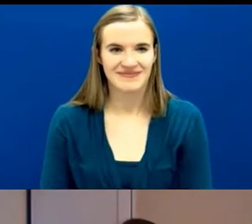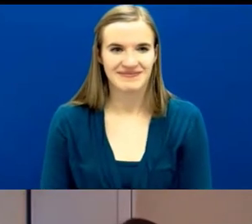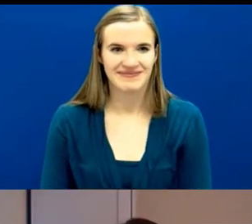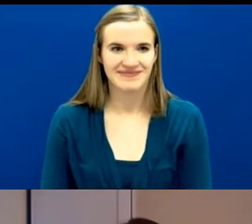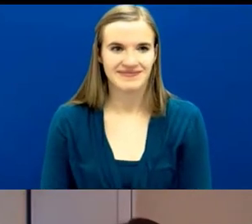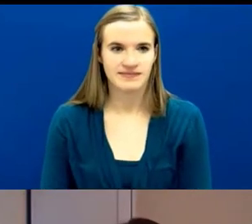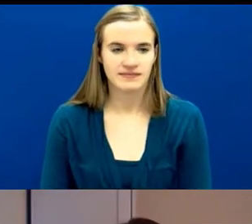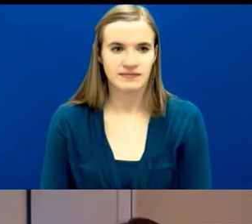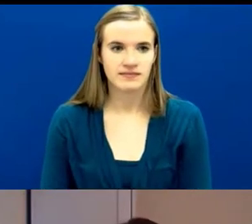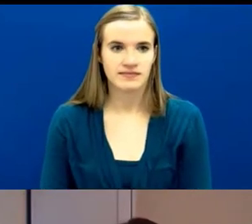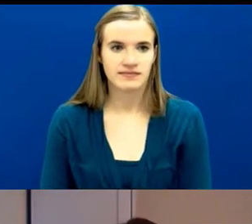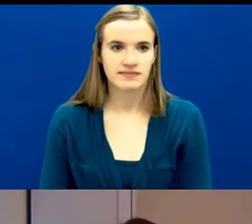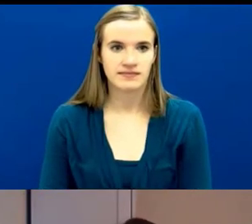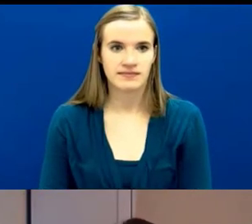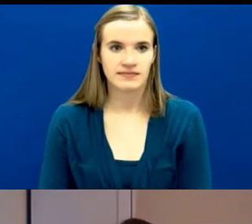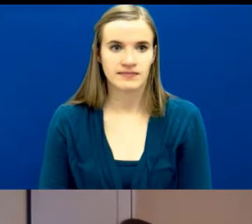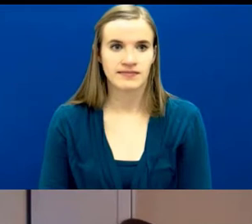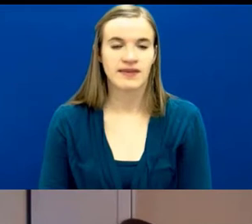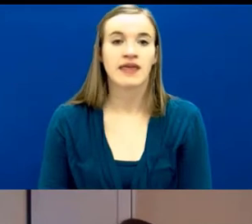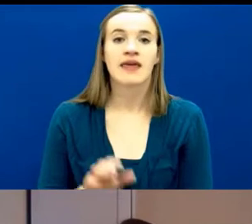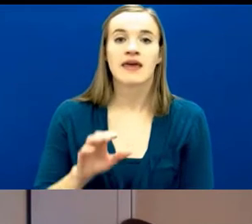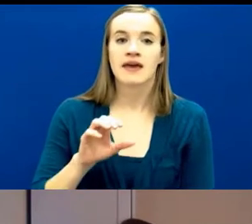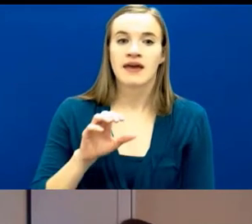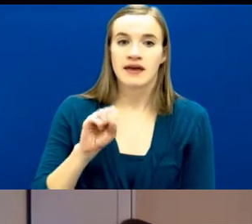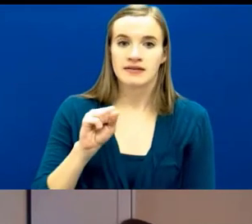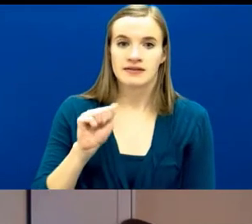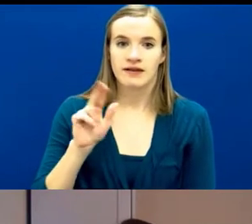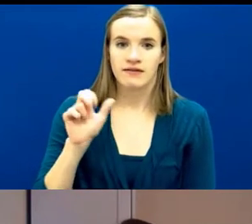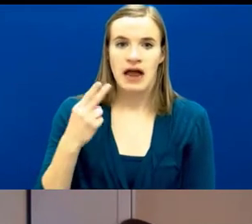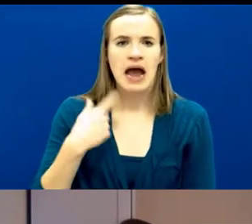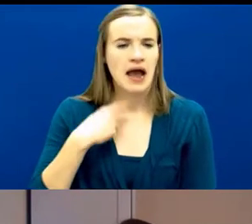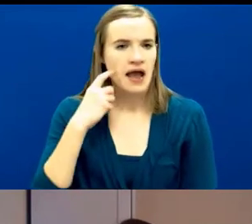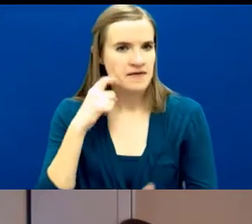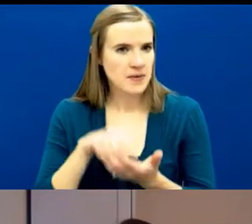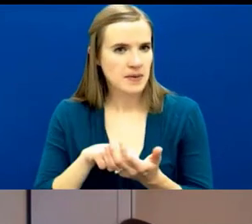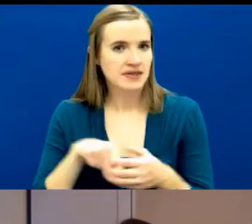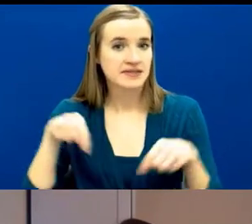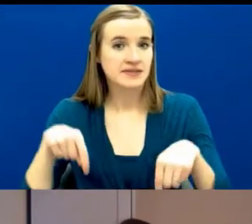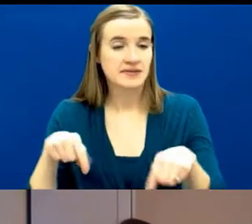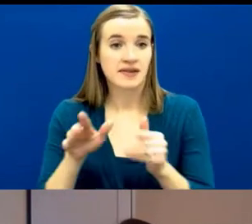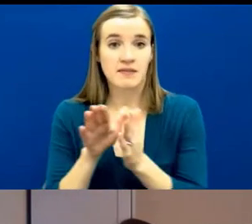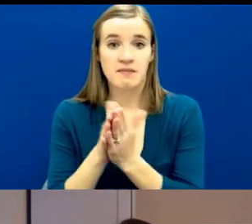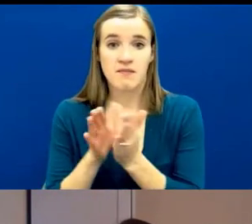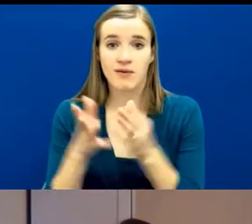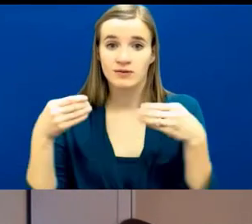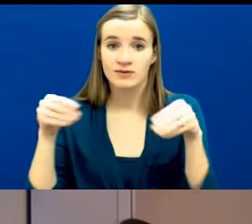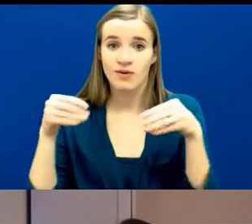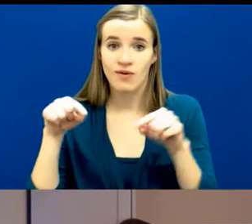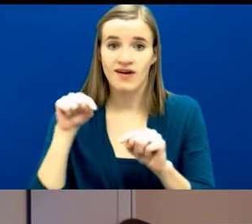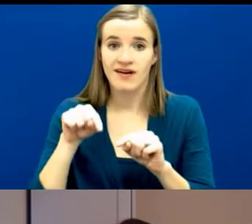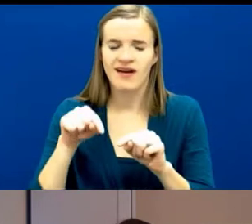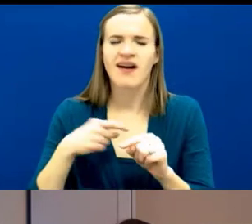Annette: I noticed at the bookstore, more and more books that are about